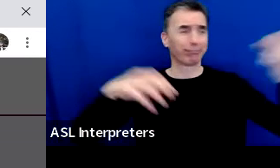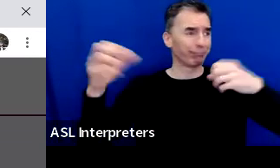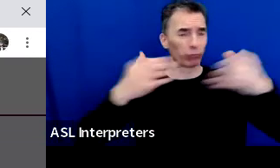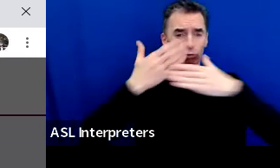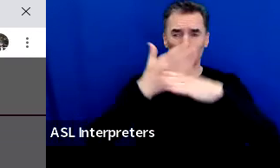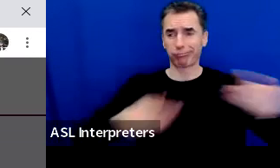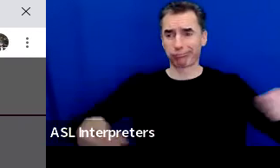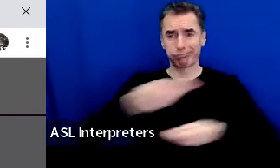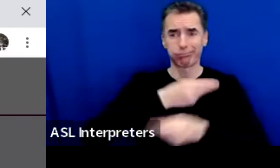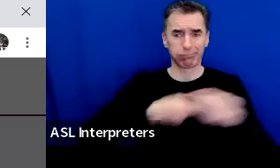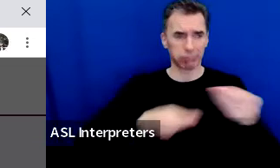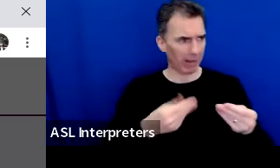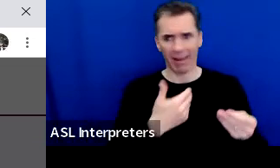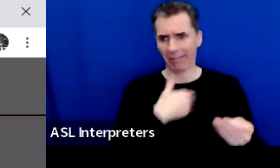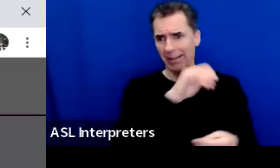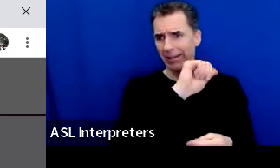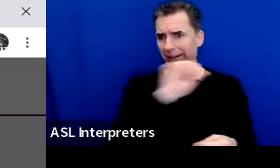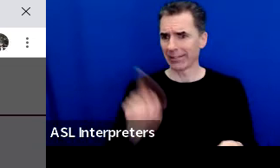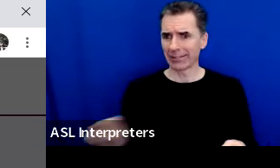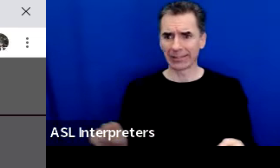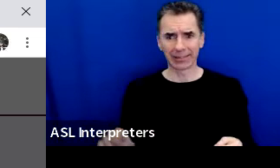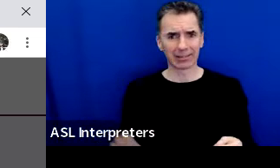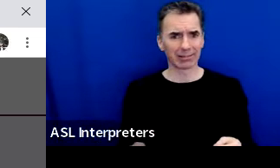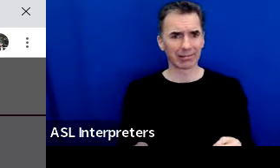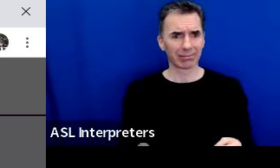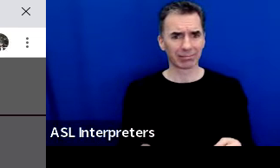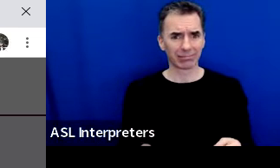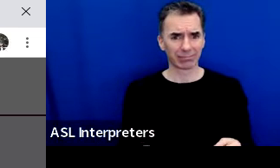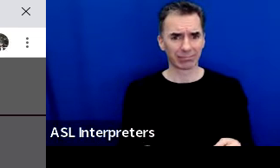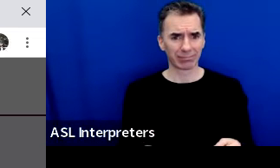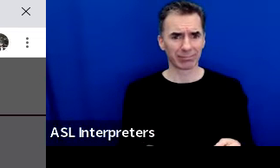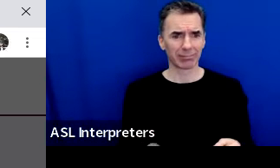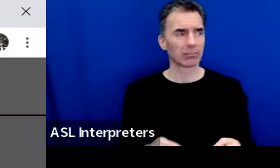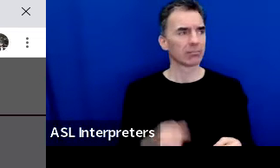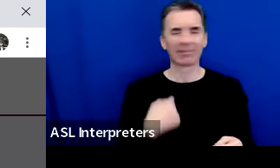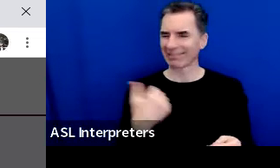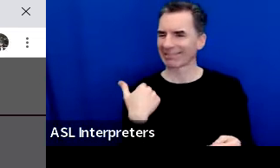I guess that one, I just do, I like it, they're just a bunch of crap math for wastewater management, how to deal with crap